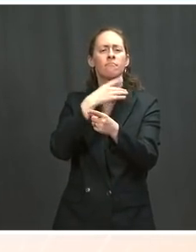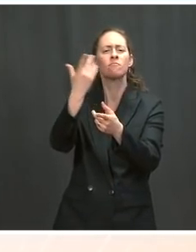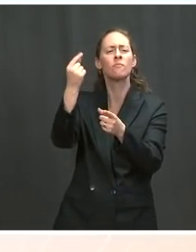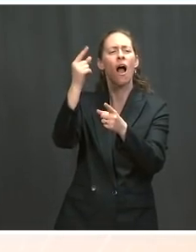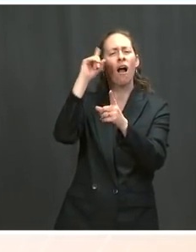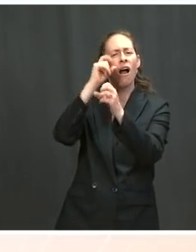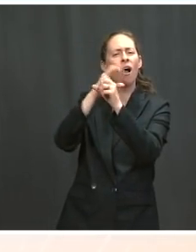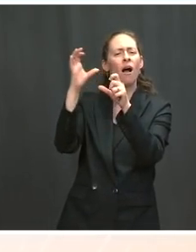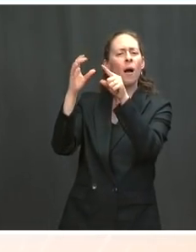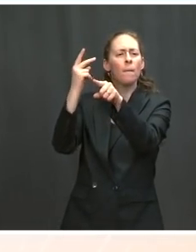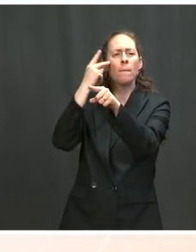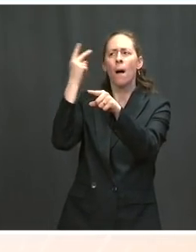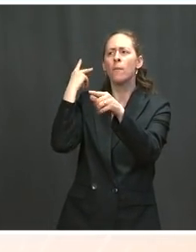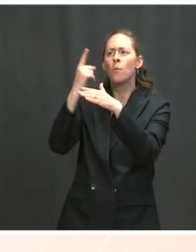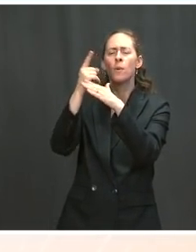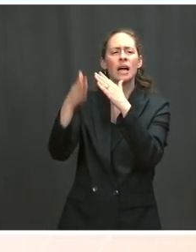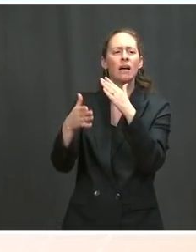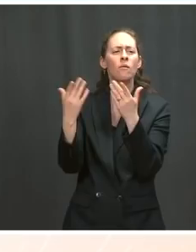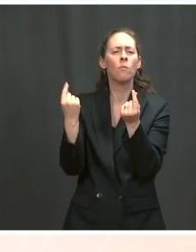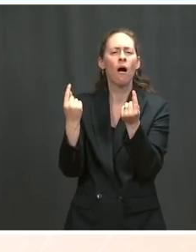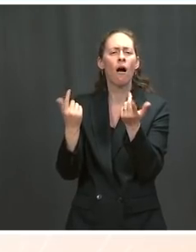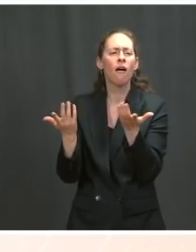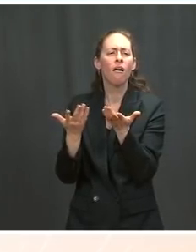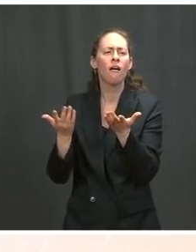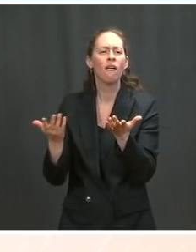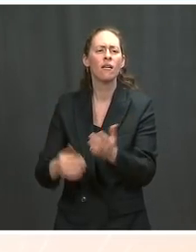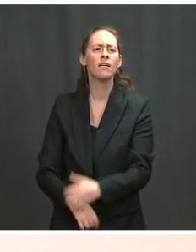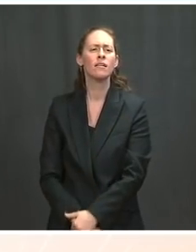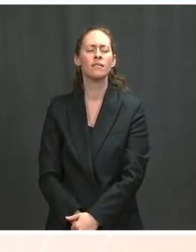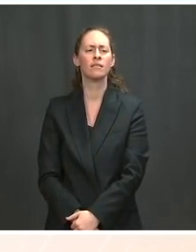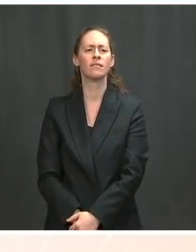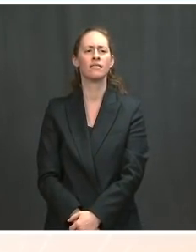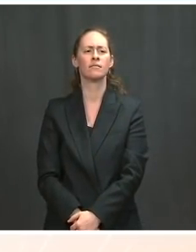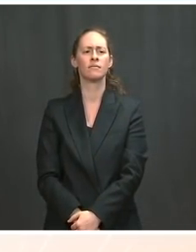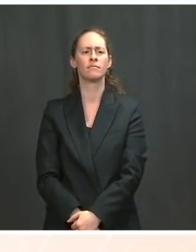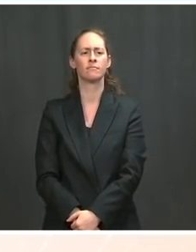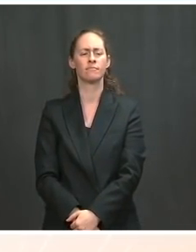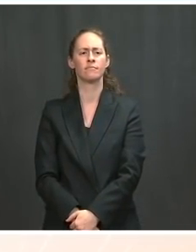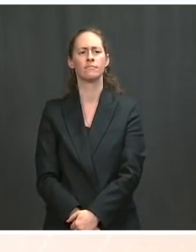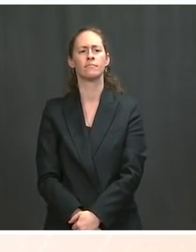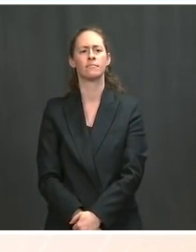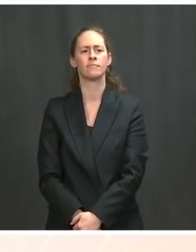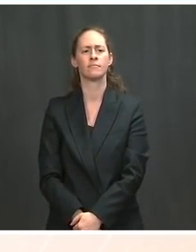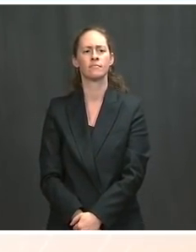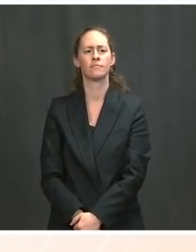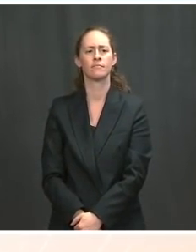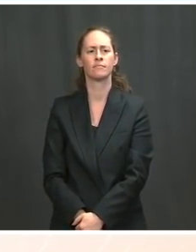is it a deal in principle with Senate Republicans? Is it passing transportation bills out of committees?